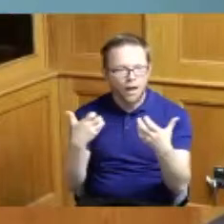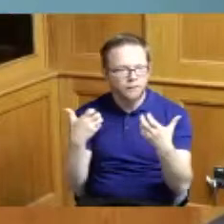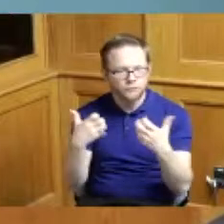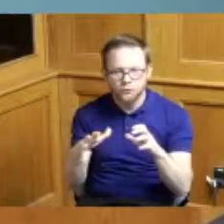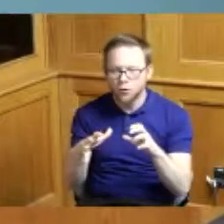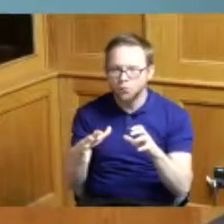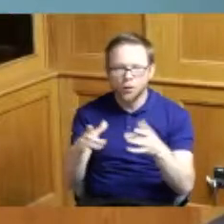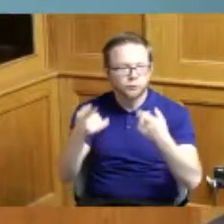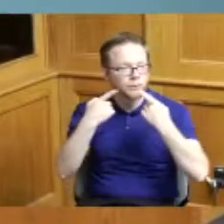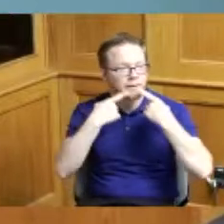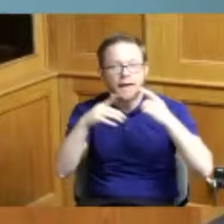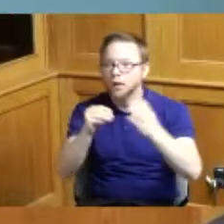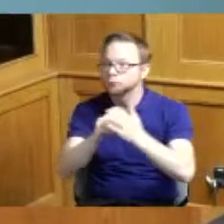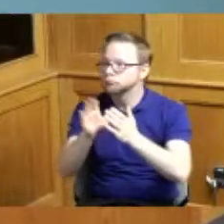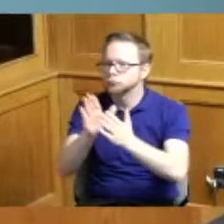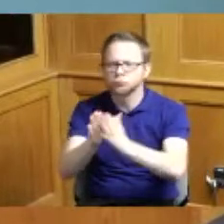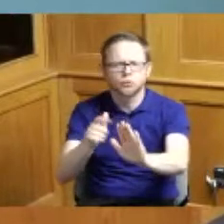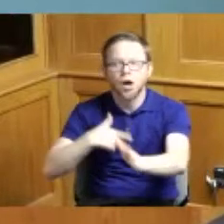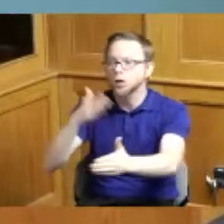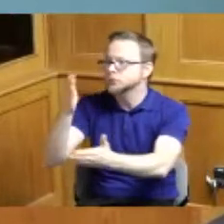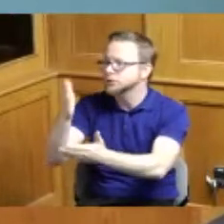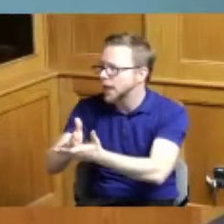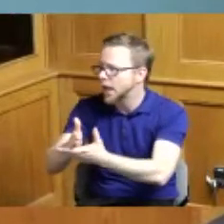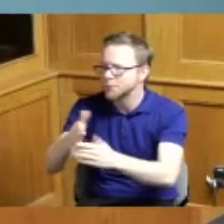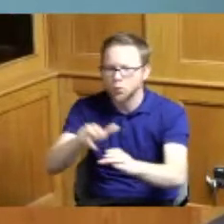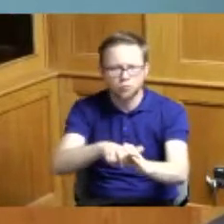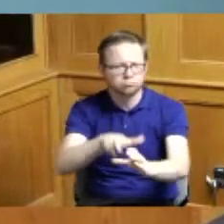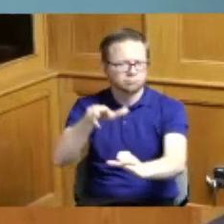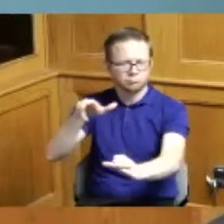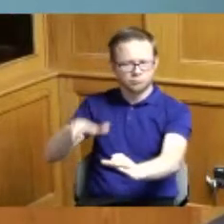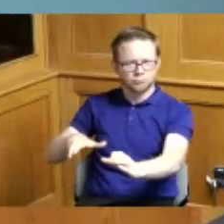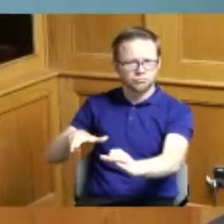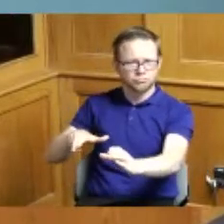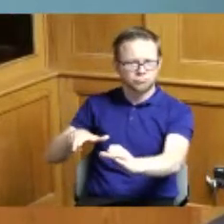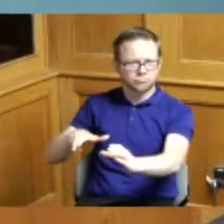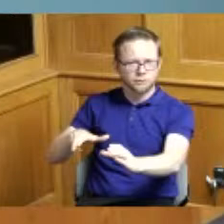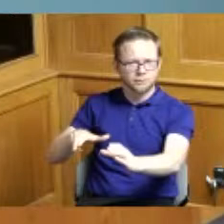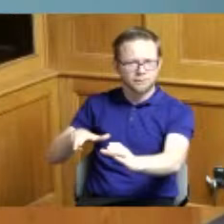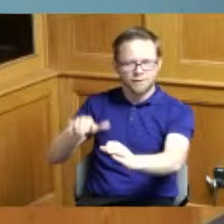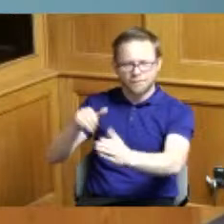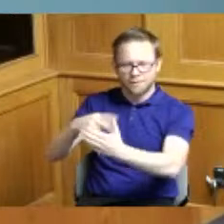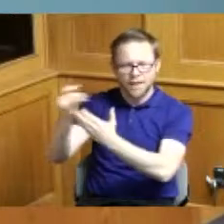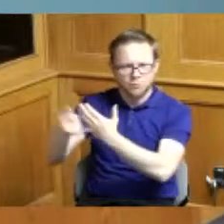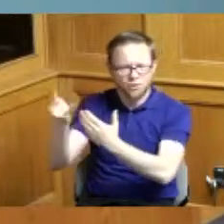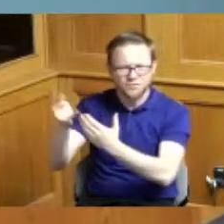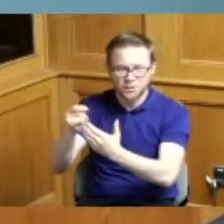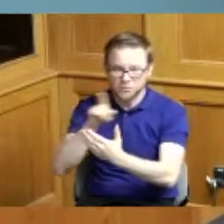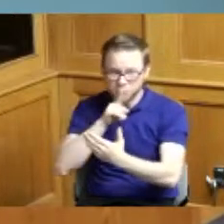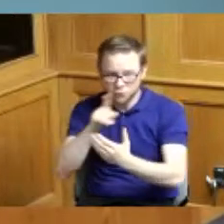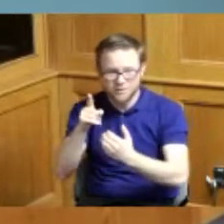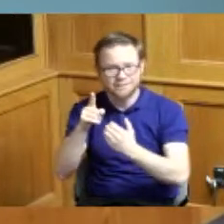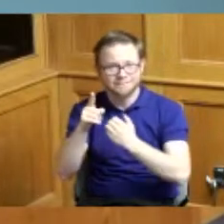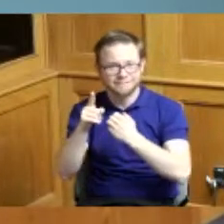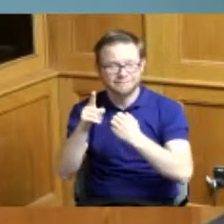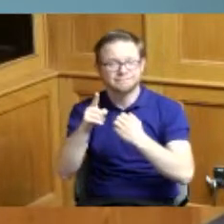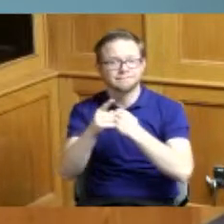for stopping or abstaining uh from moving this county forward as it relates to our commitment